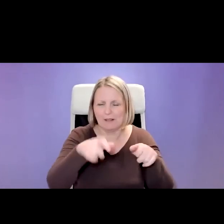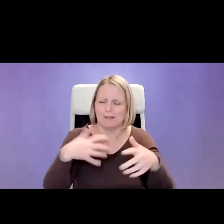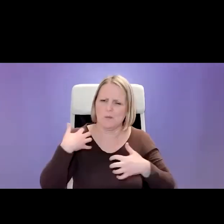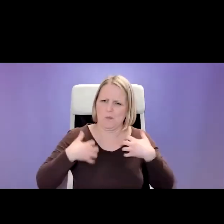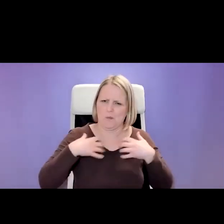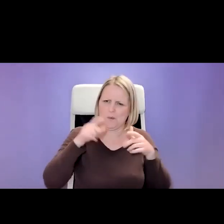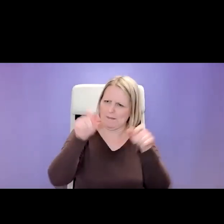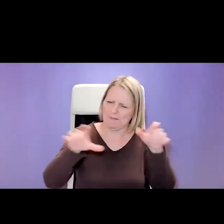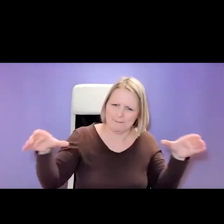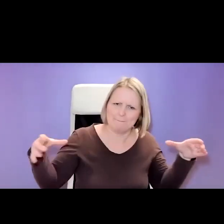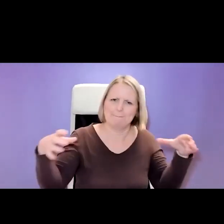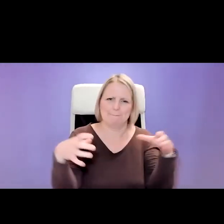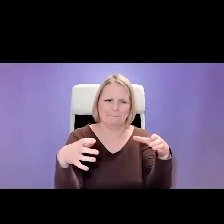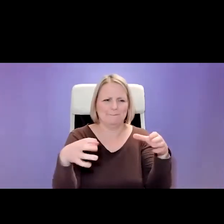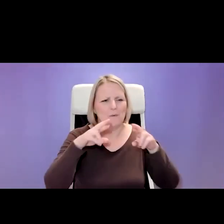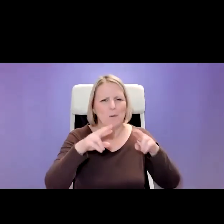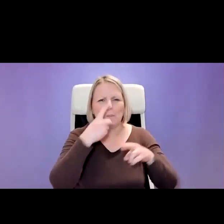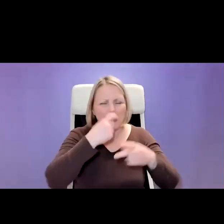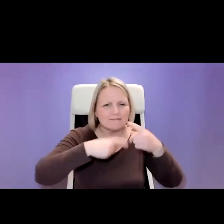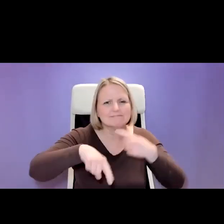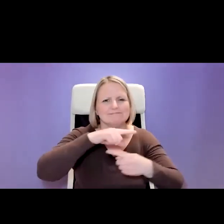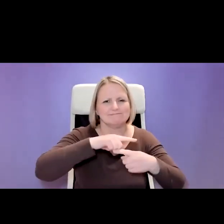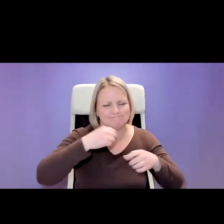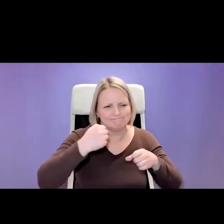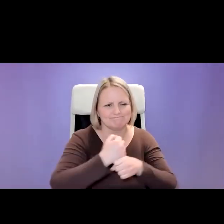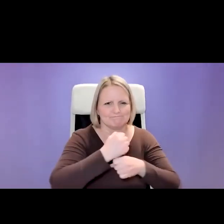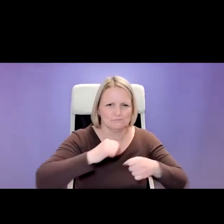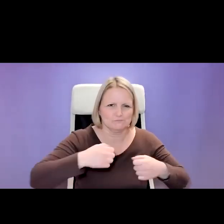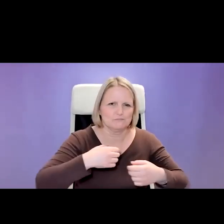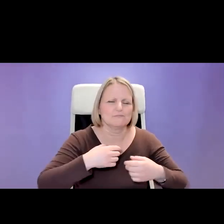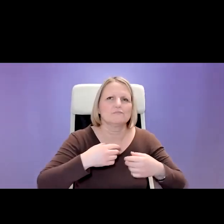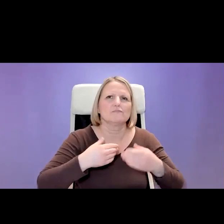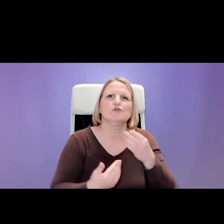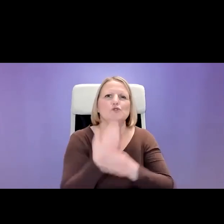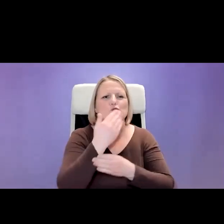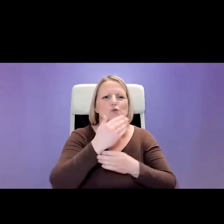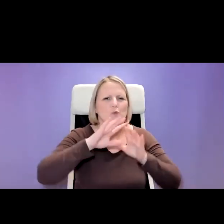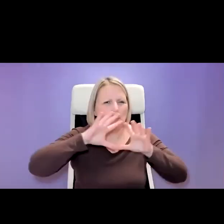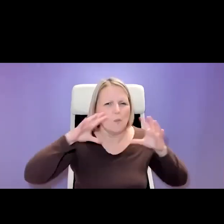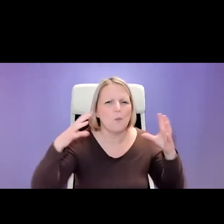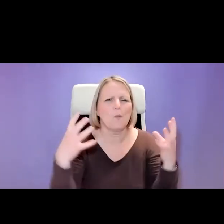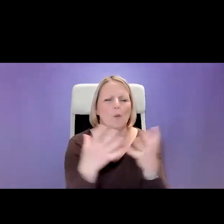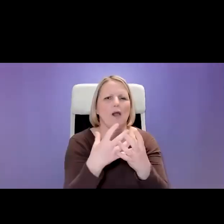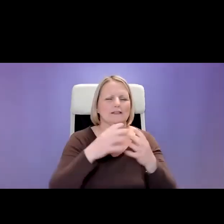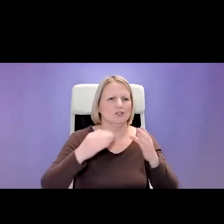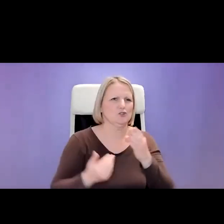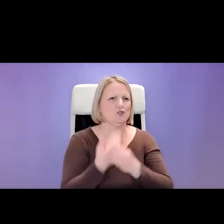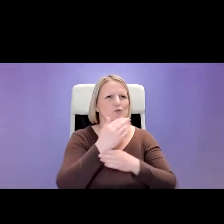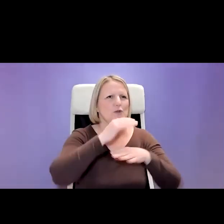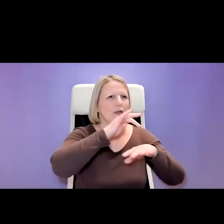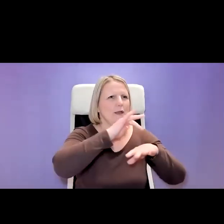we also hope to strengthen existing and create new international and inter disciplinary